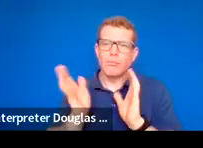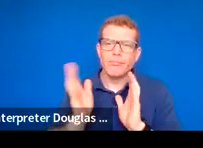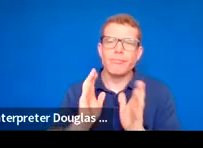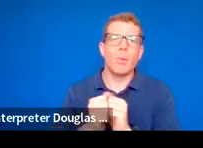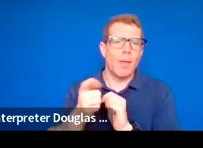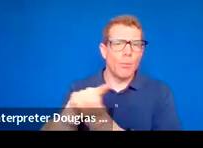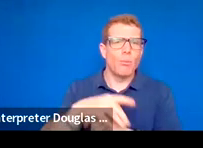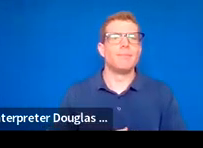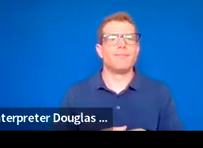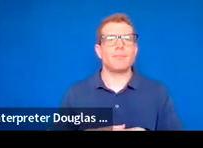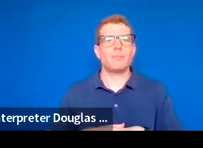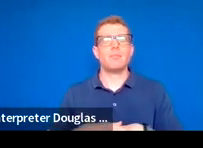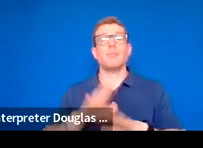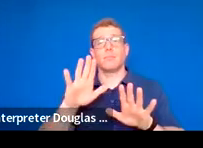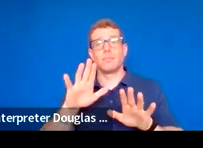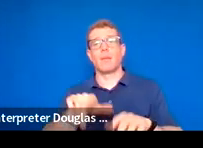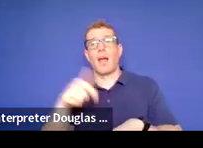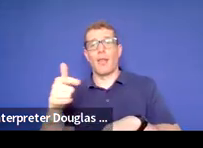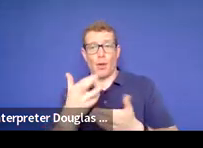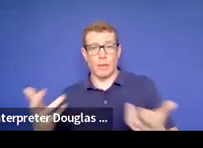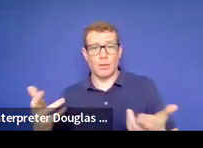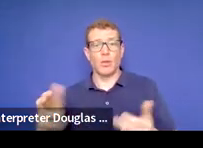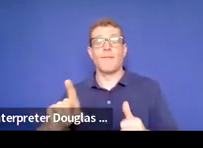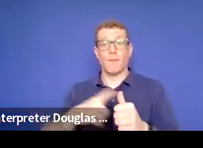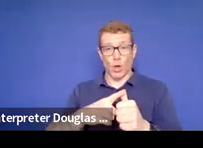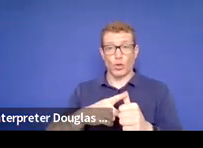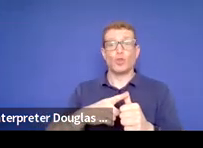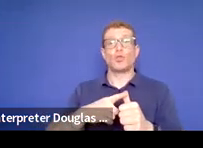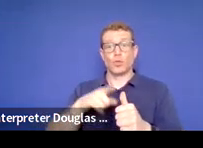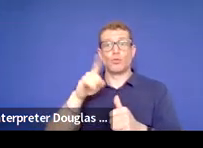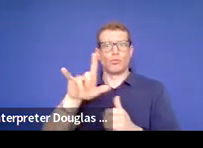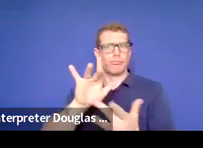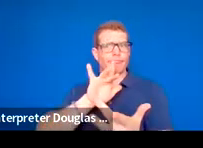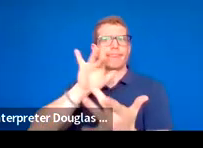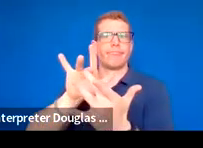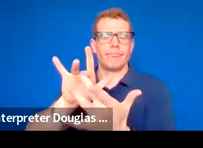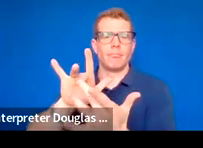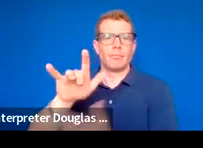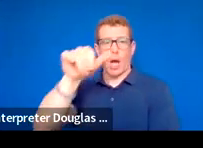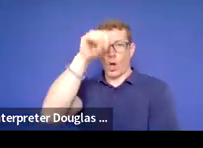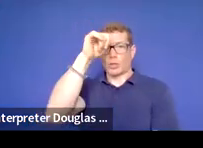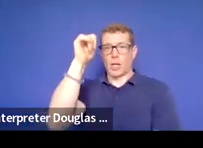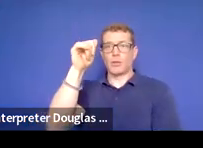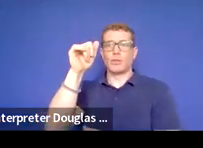First of all, i'll tell you to reach out to Alzheimer's Foundation of America. They do a 24 h hotline for support and education.